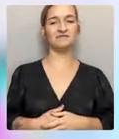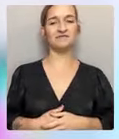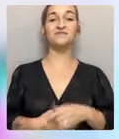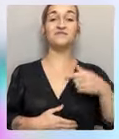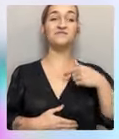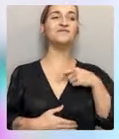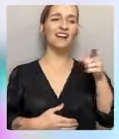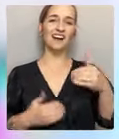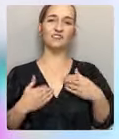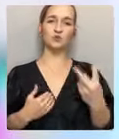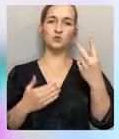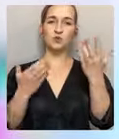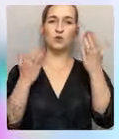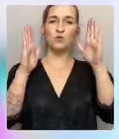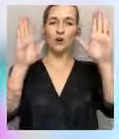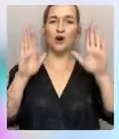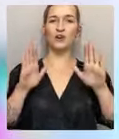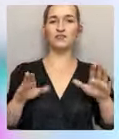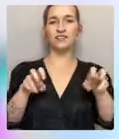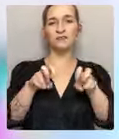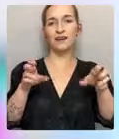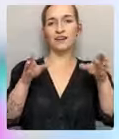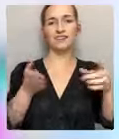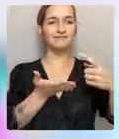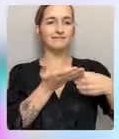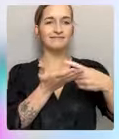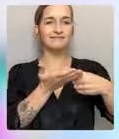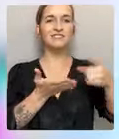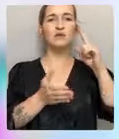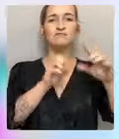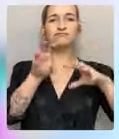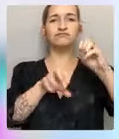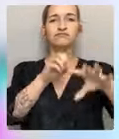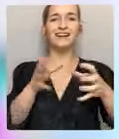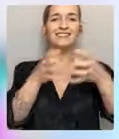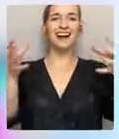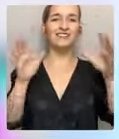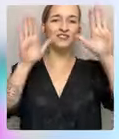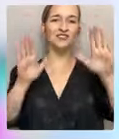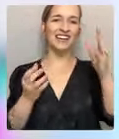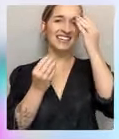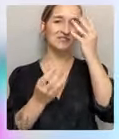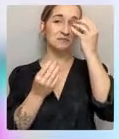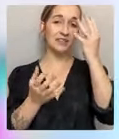I'm joined here by two wonderful panelists. They're both going to give you a lot of great information,